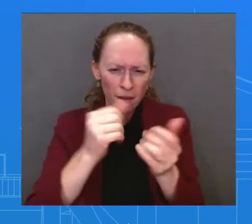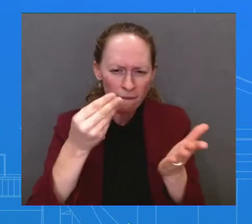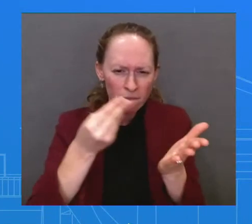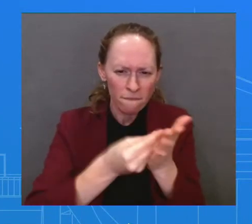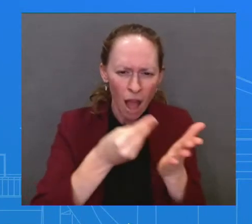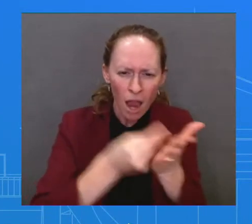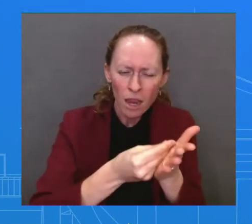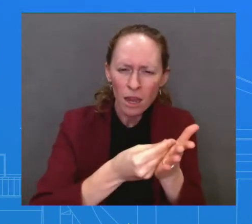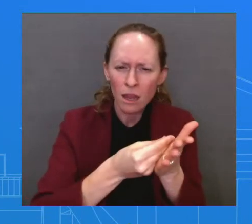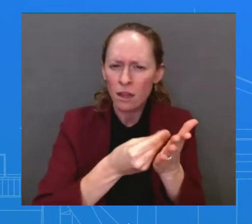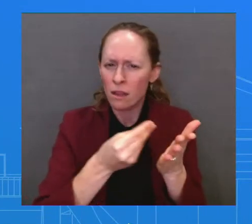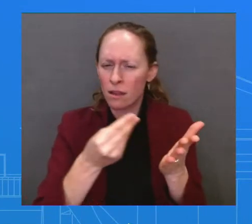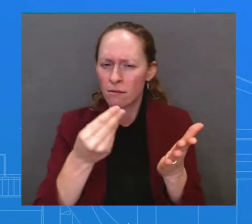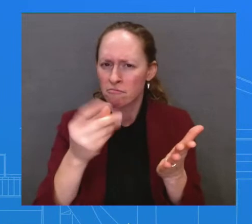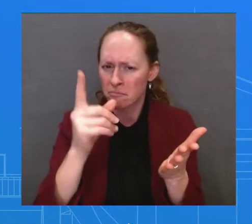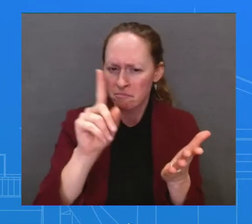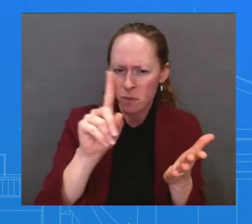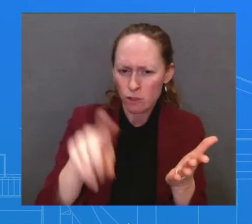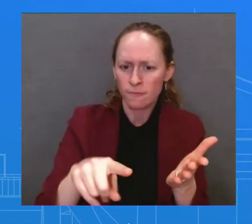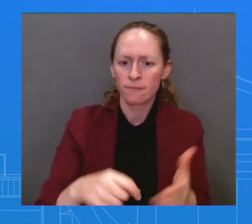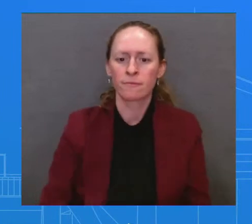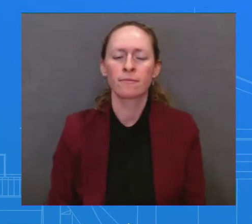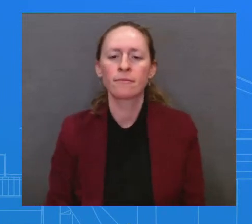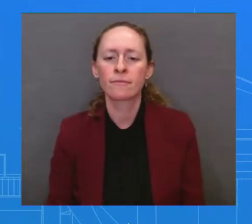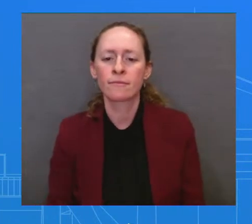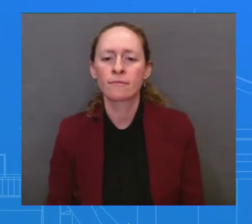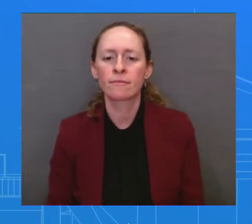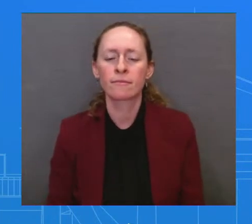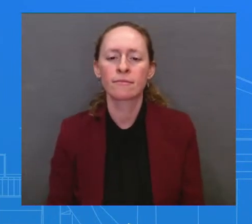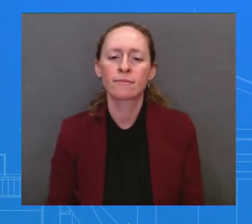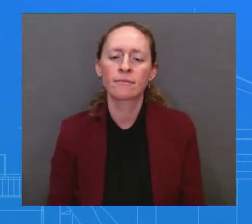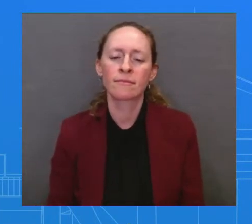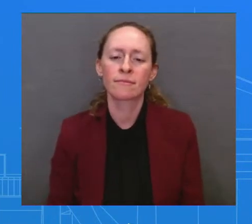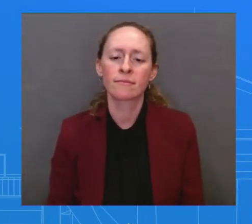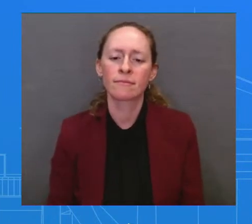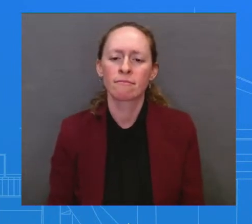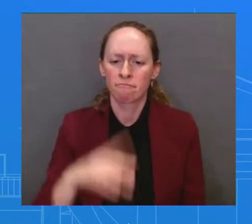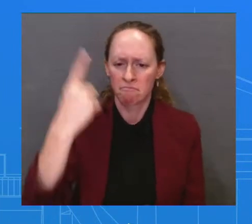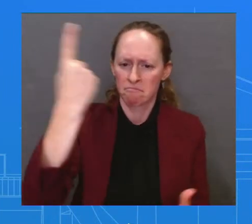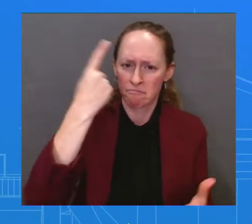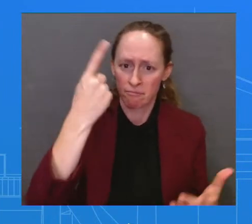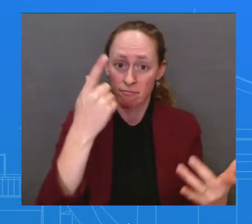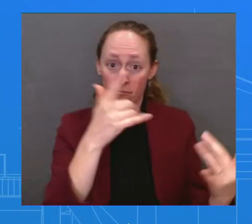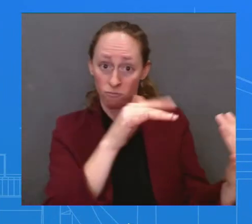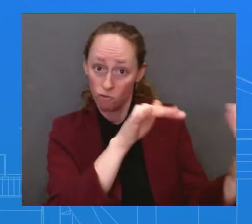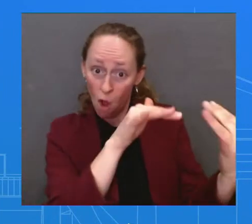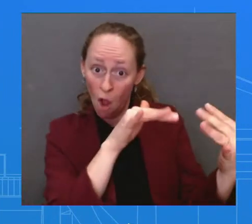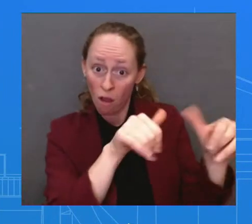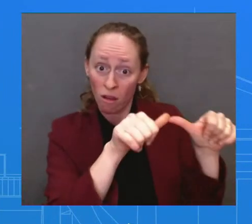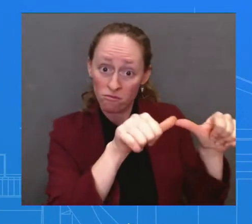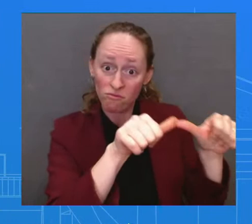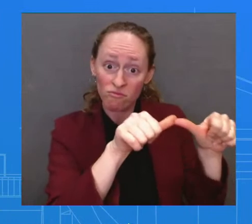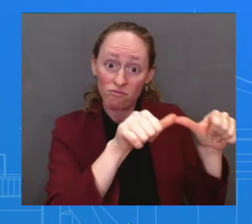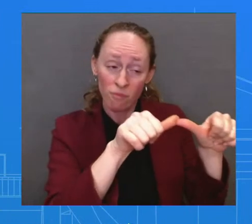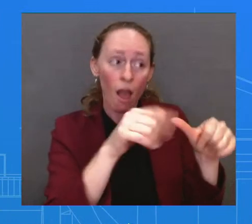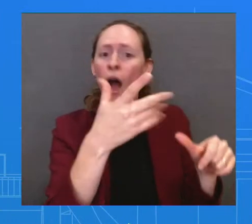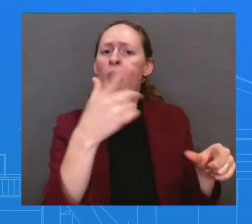they're not ready at this point in the war to start longer-range fires? Can you tell us about that? Mr. Sullivan: So, I can only tell you so much